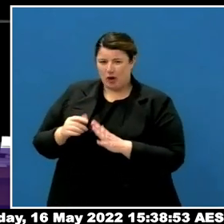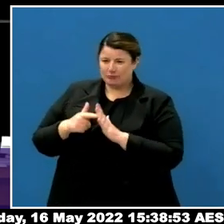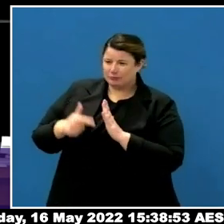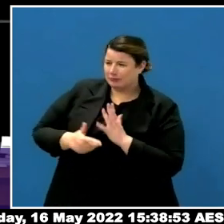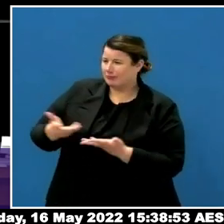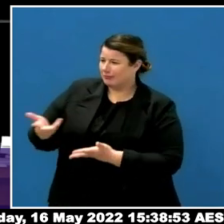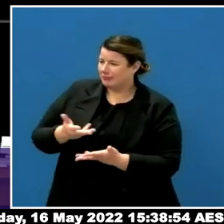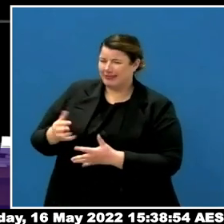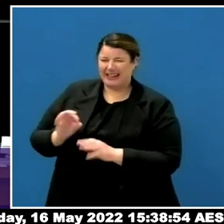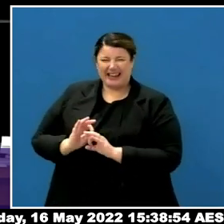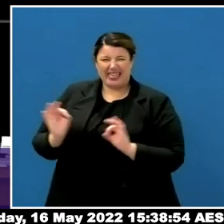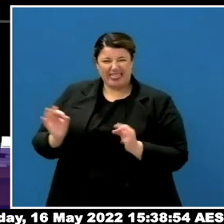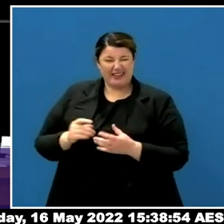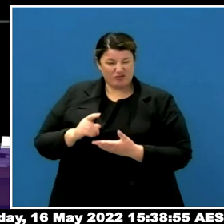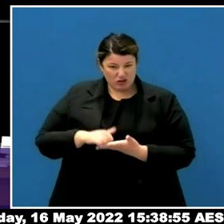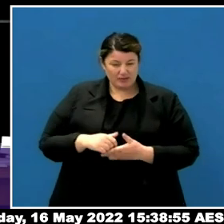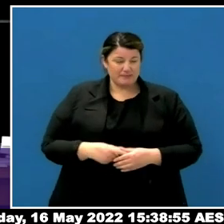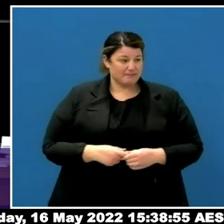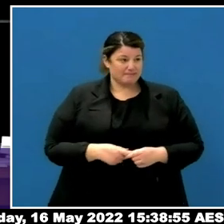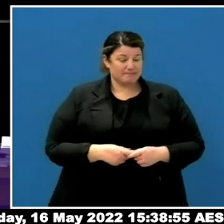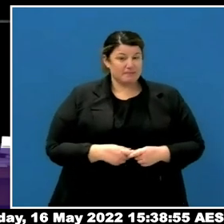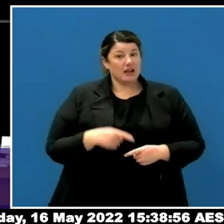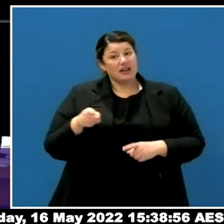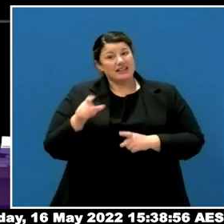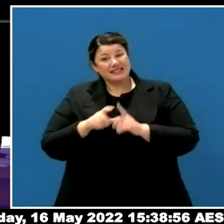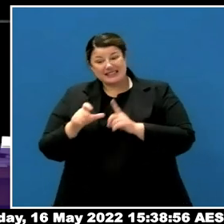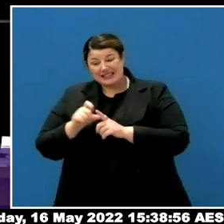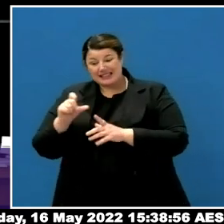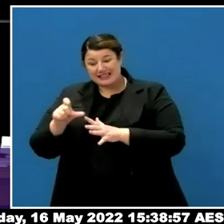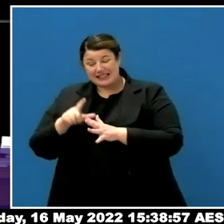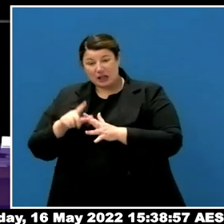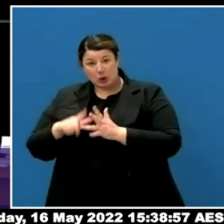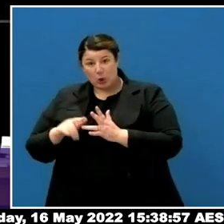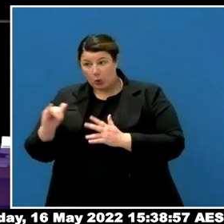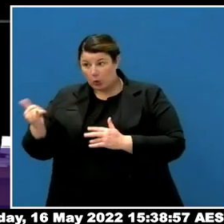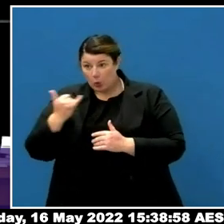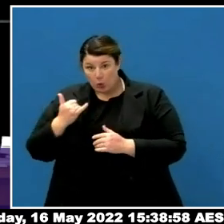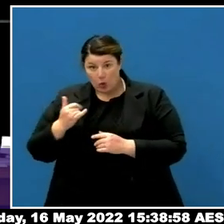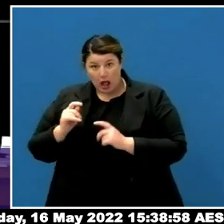No. MR FOGARTY: Did any other Afford officer follow up with you?